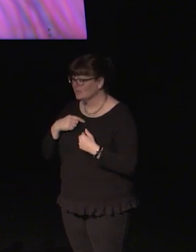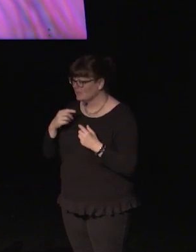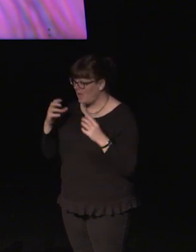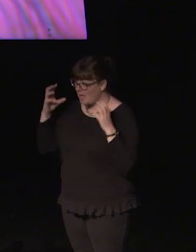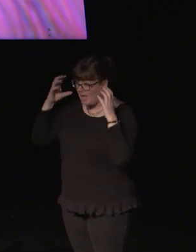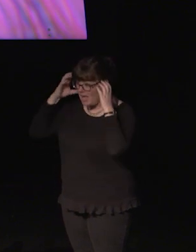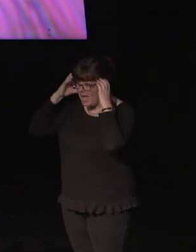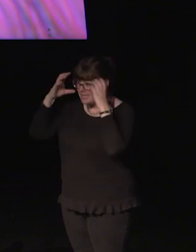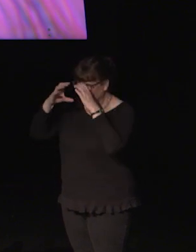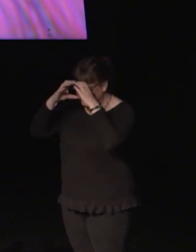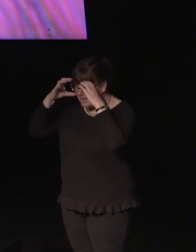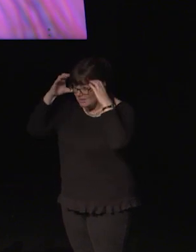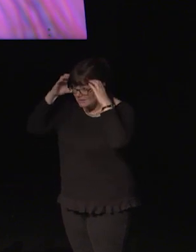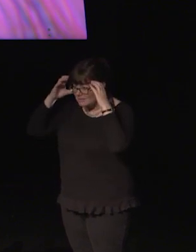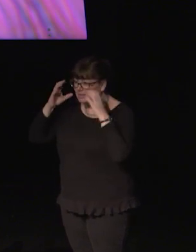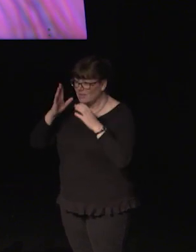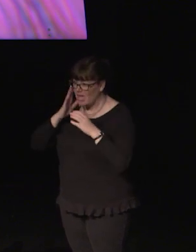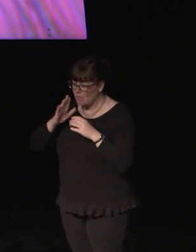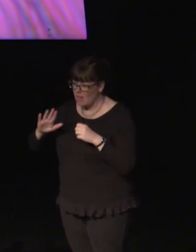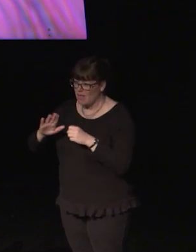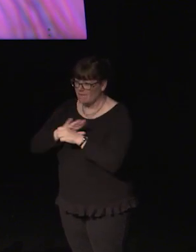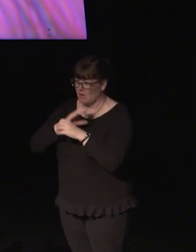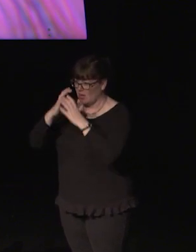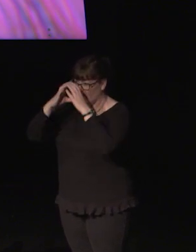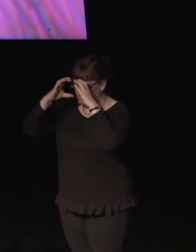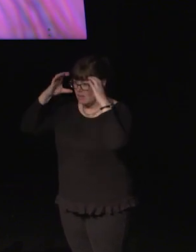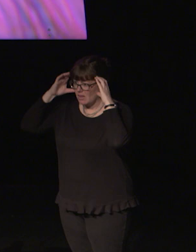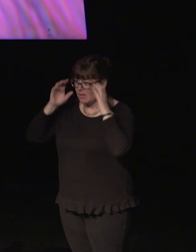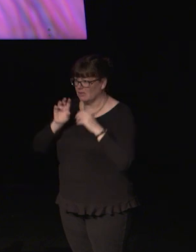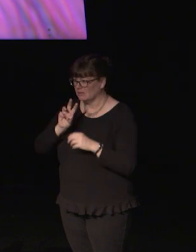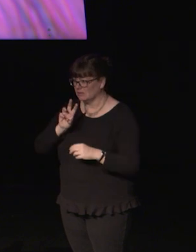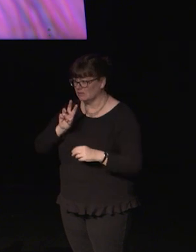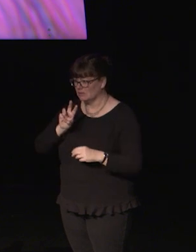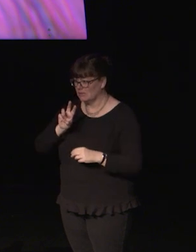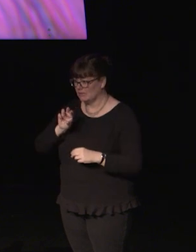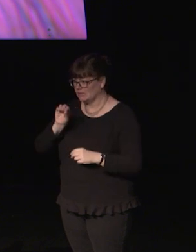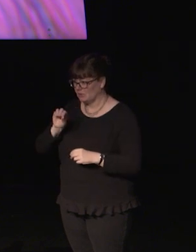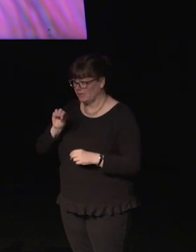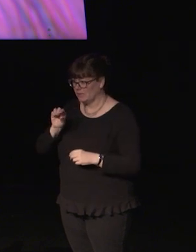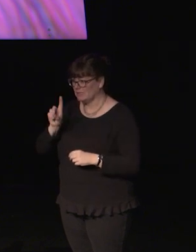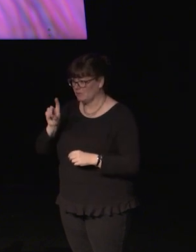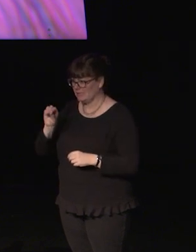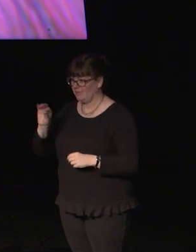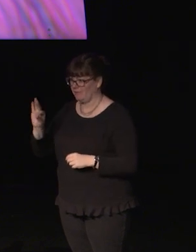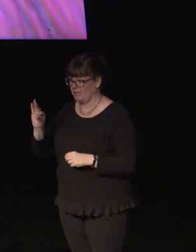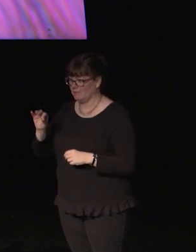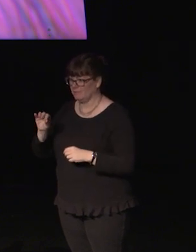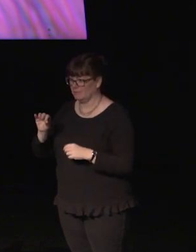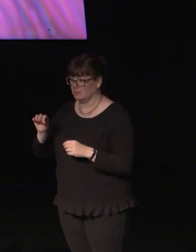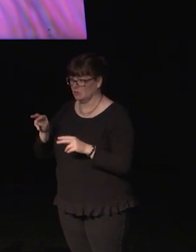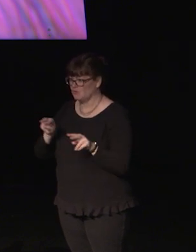that does full six degrees of freedom tracking, meaning that not just turning your head left, right, up and down,